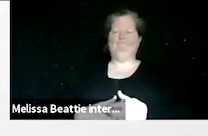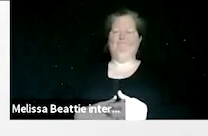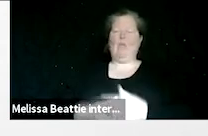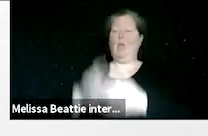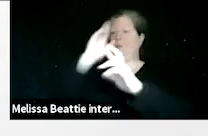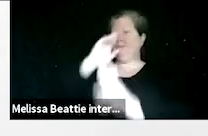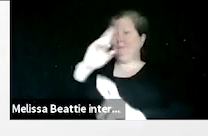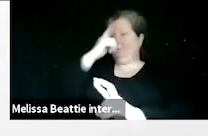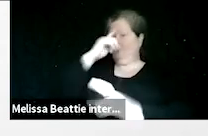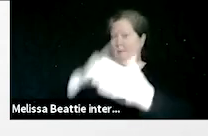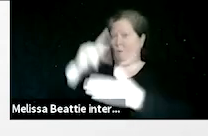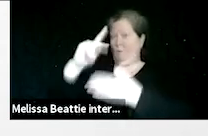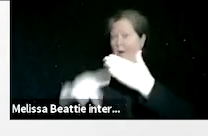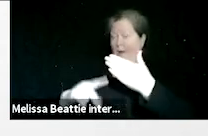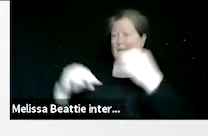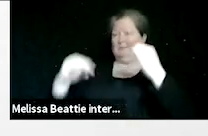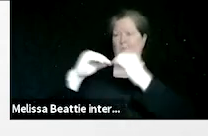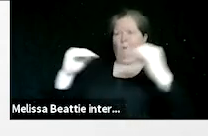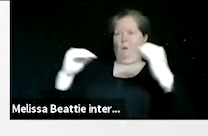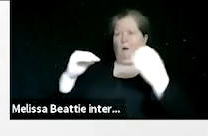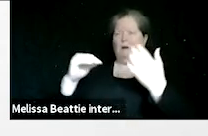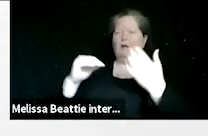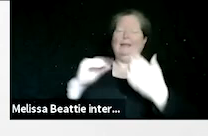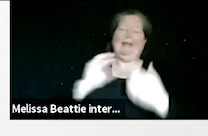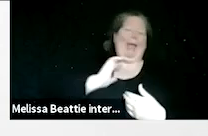bigger I'm talking about like our stuff, not the academic side.